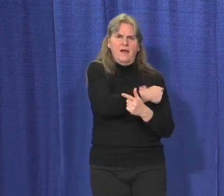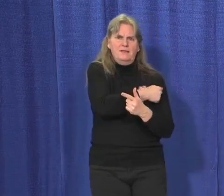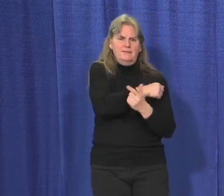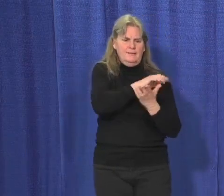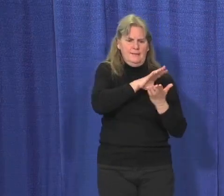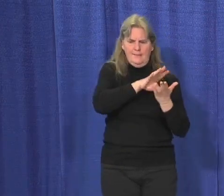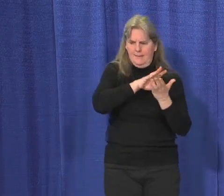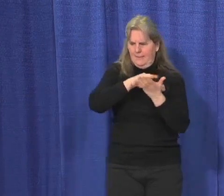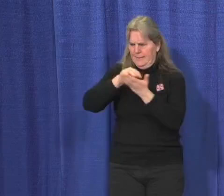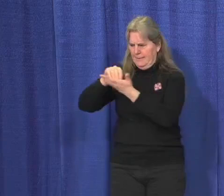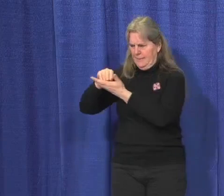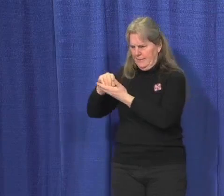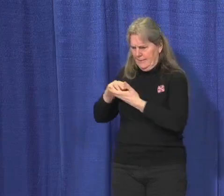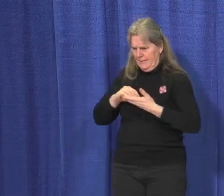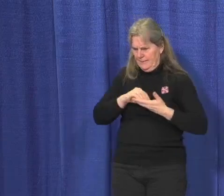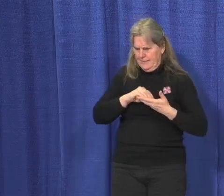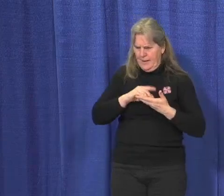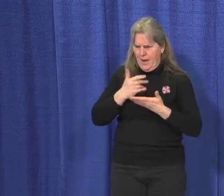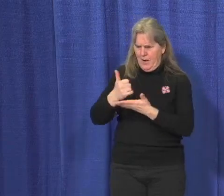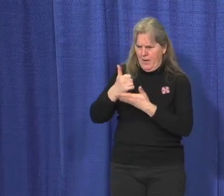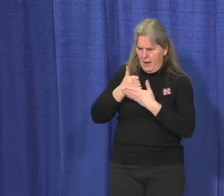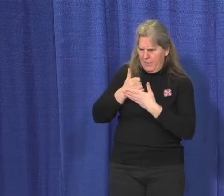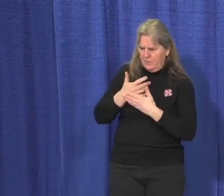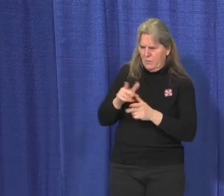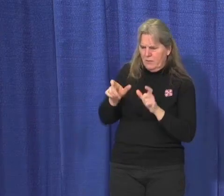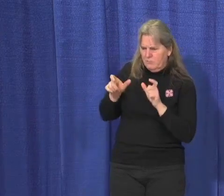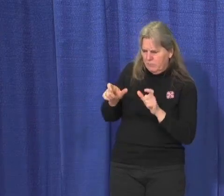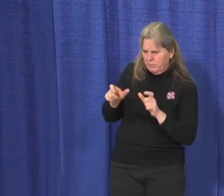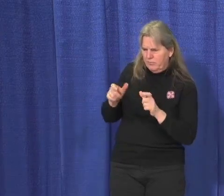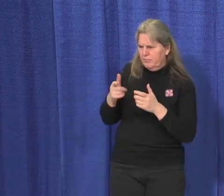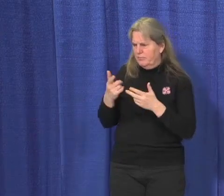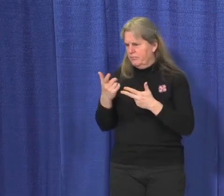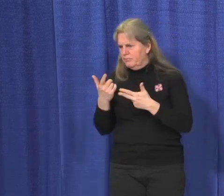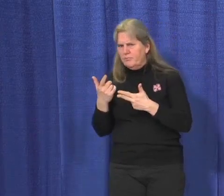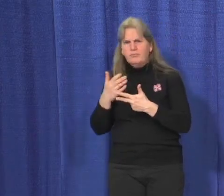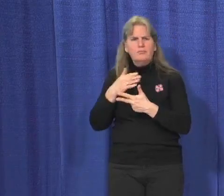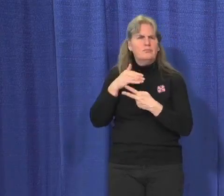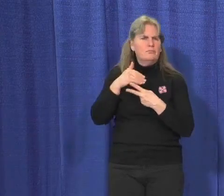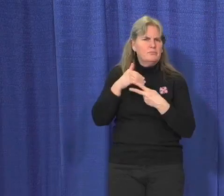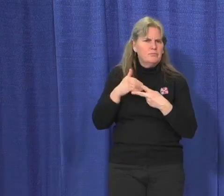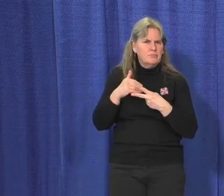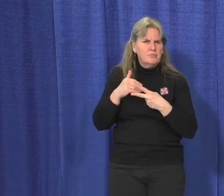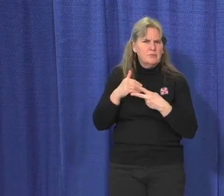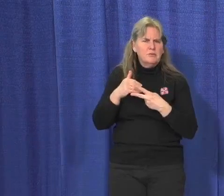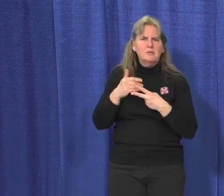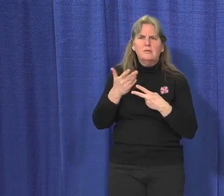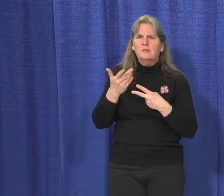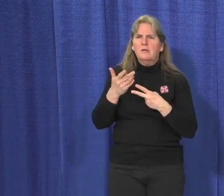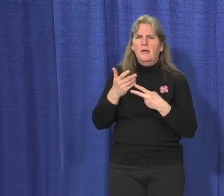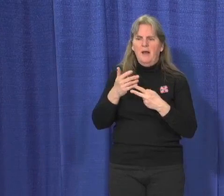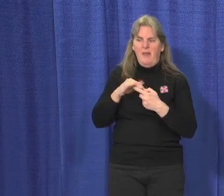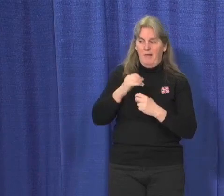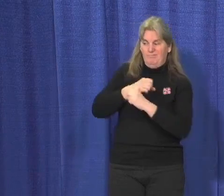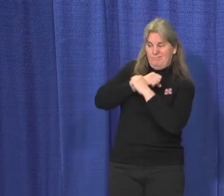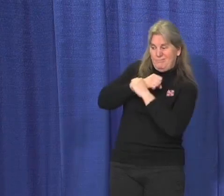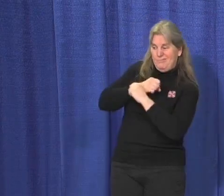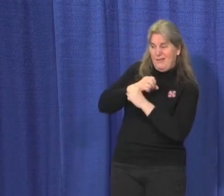vaccines and what the vaccines will do for us.